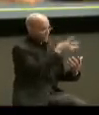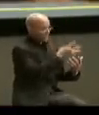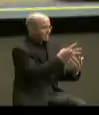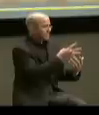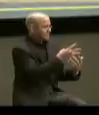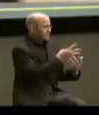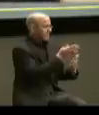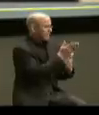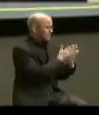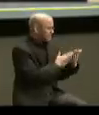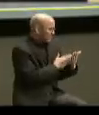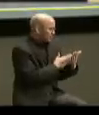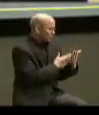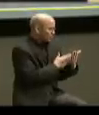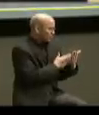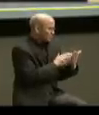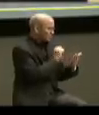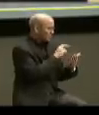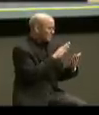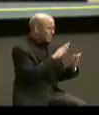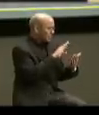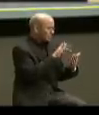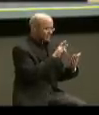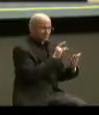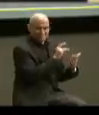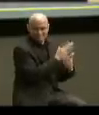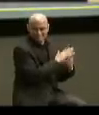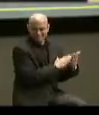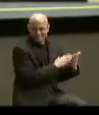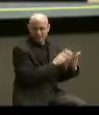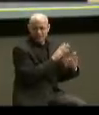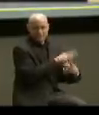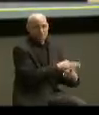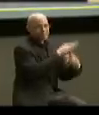CREATED A SPECIAL SUBSECTION OF PARTNERS CALLED SPECIAL